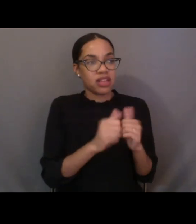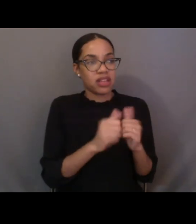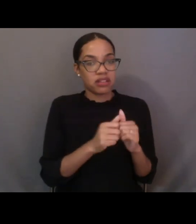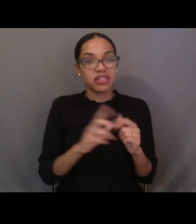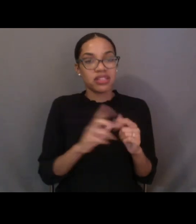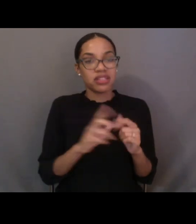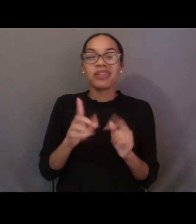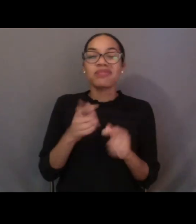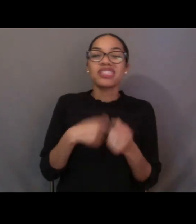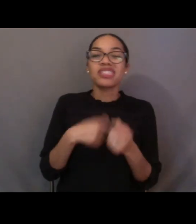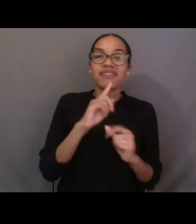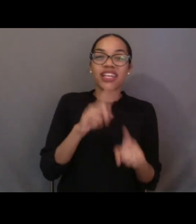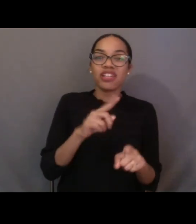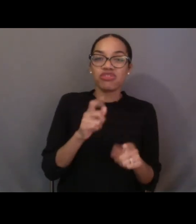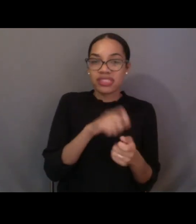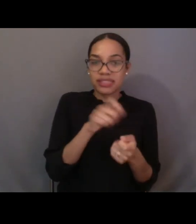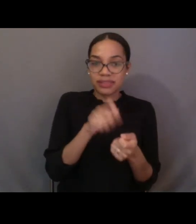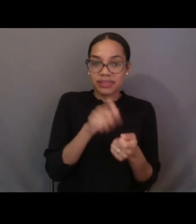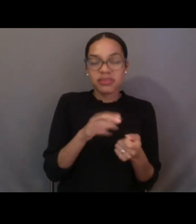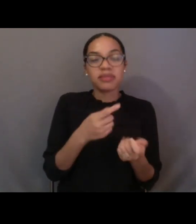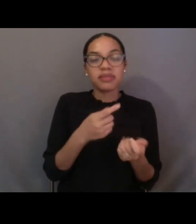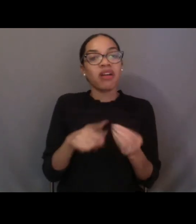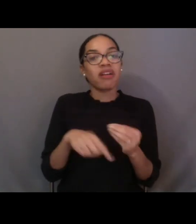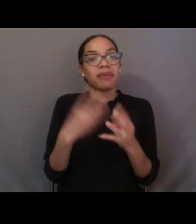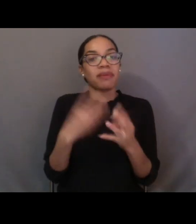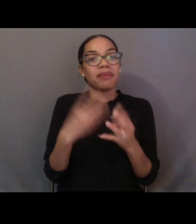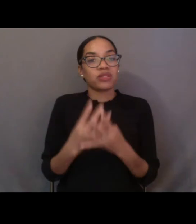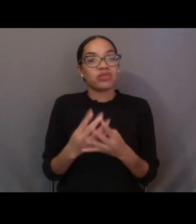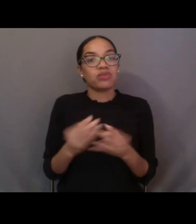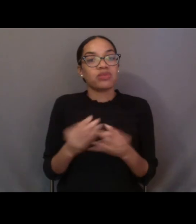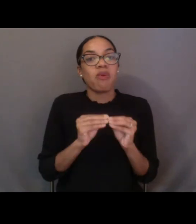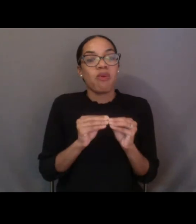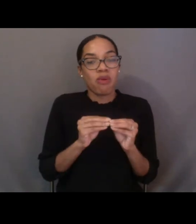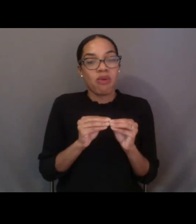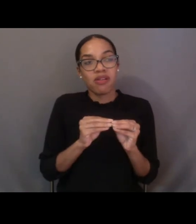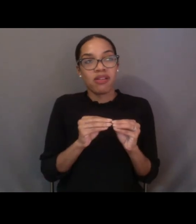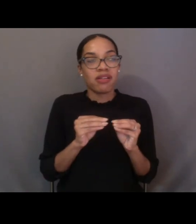there were a few specific questions about filtering that I think will help to really answer that question.